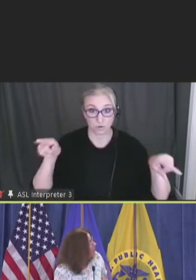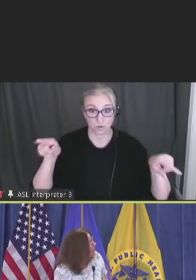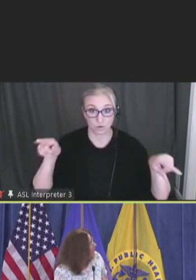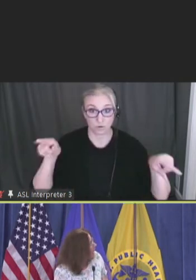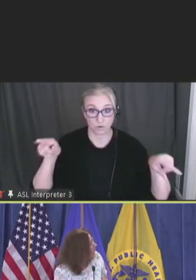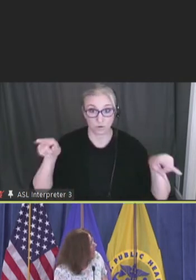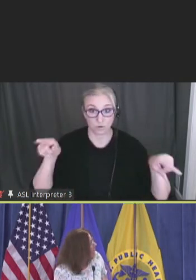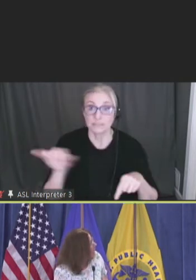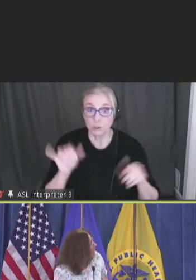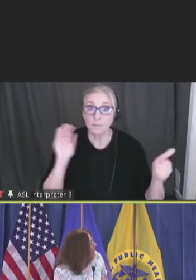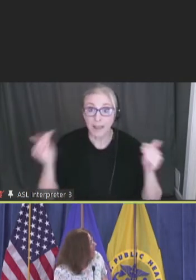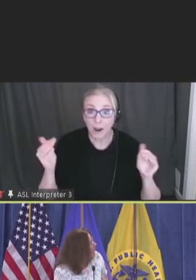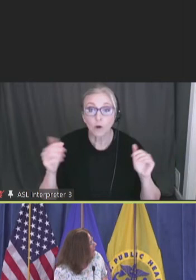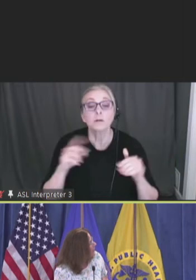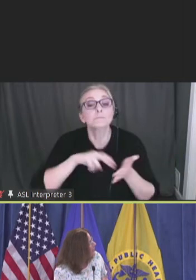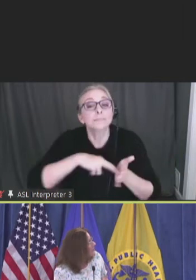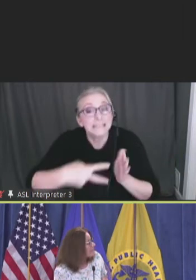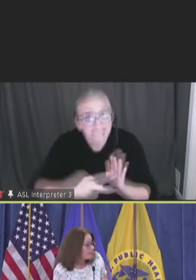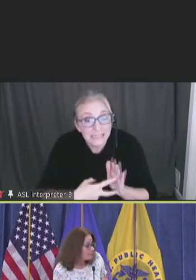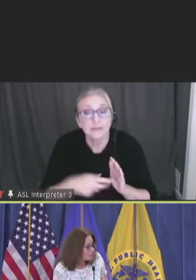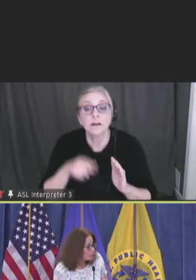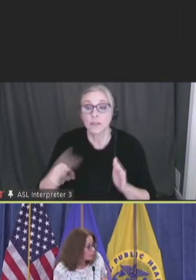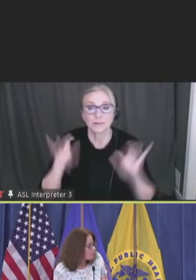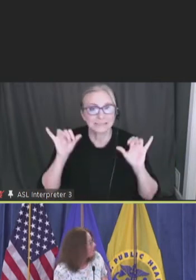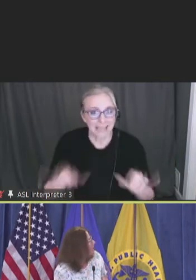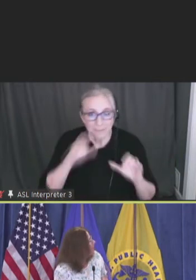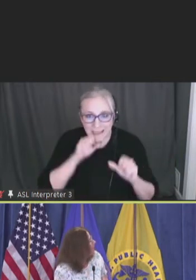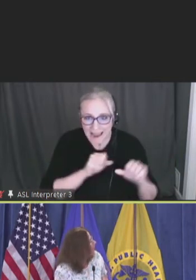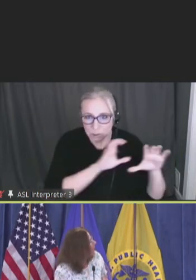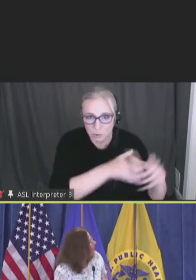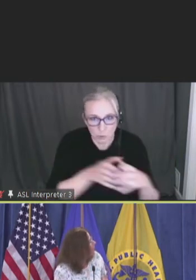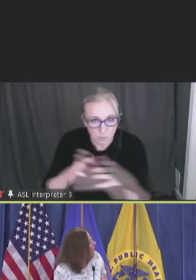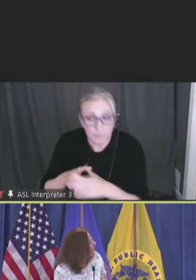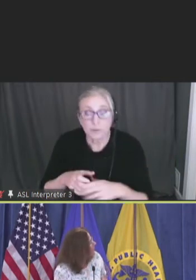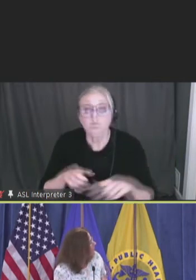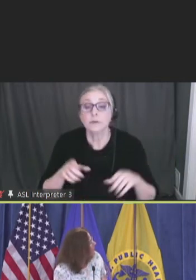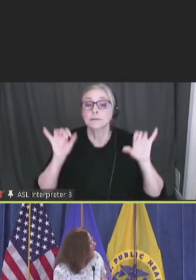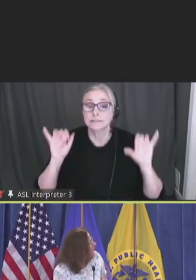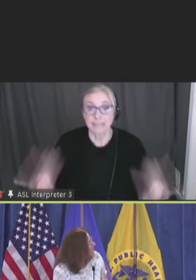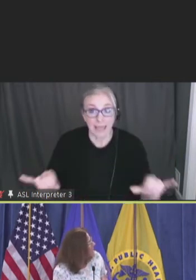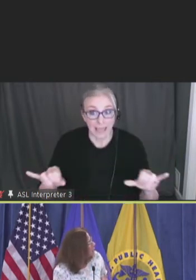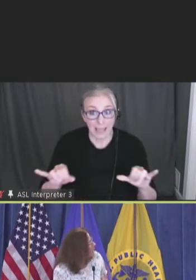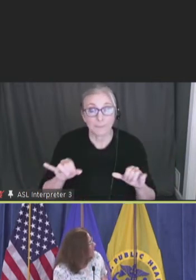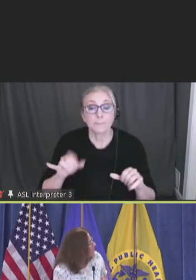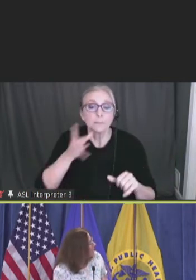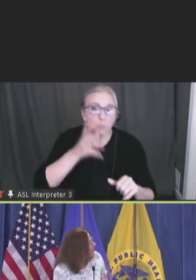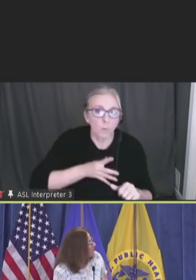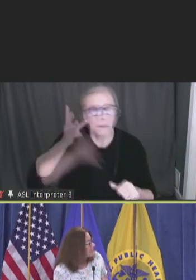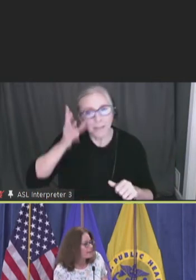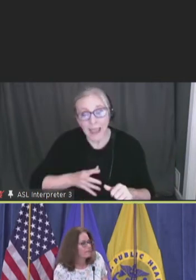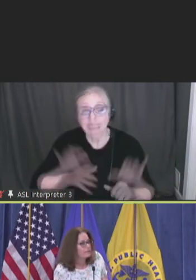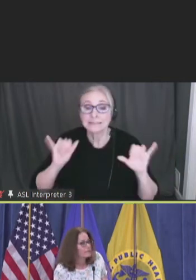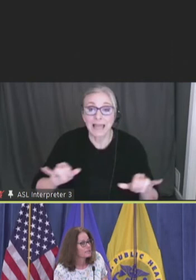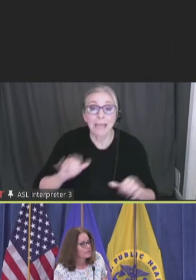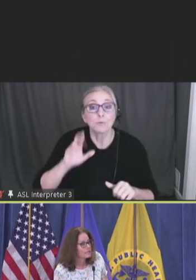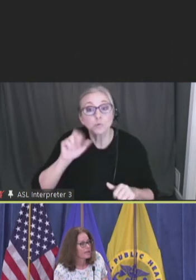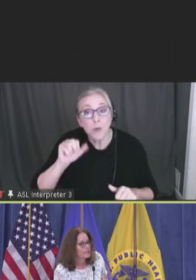And by that we mean that they're in the same age group, and they're on the same sex, race, and at the same VSD site.